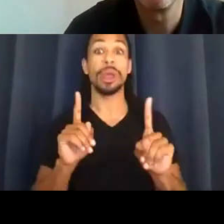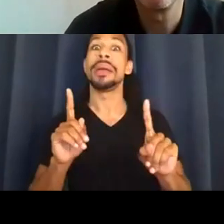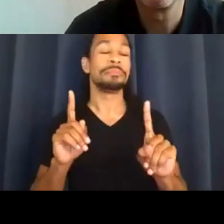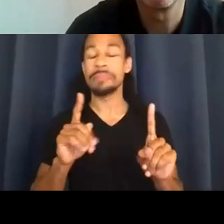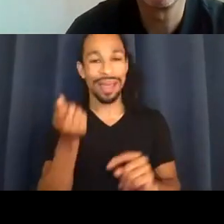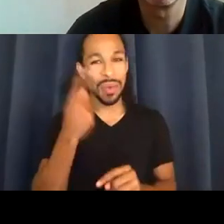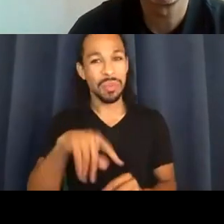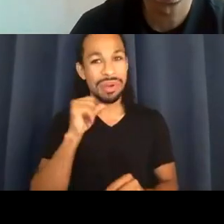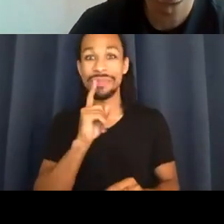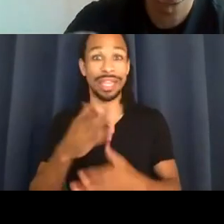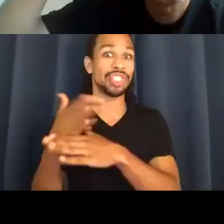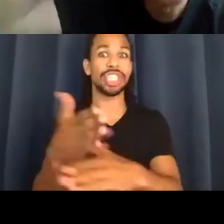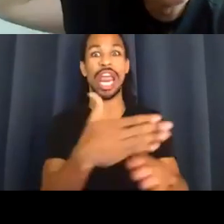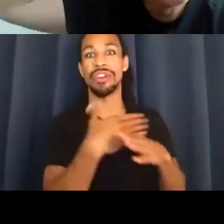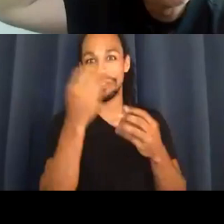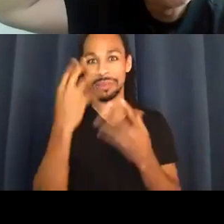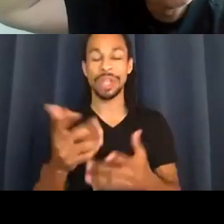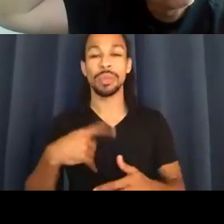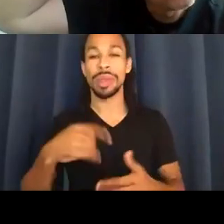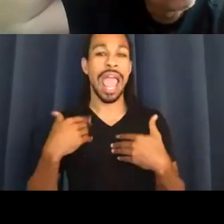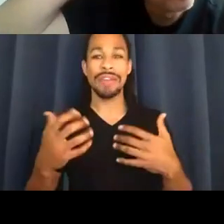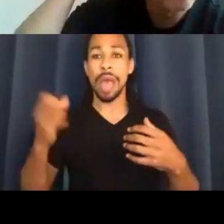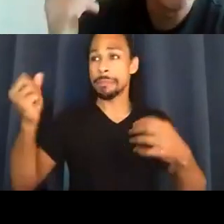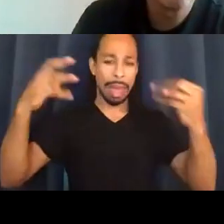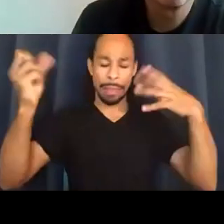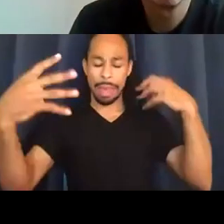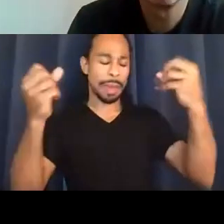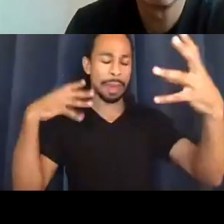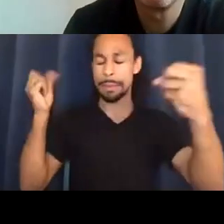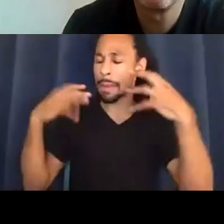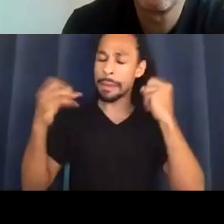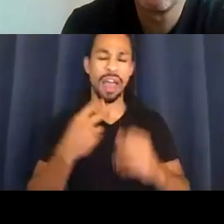so there is all of this cacophony happening and I'm not seeing